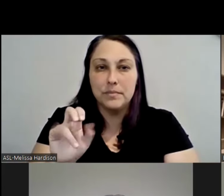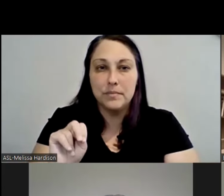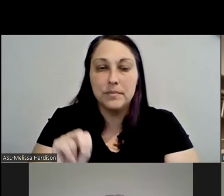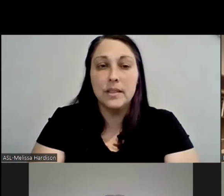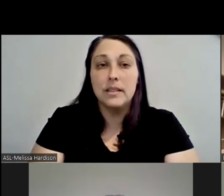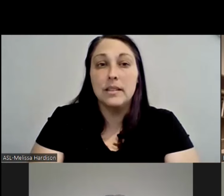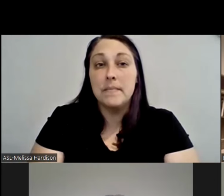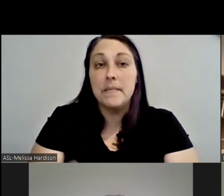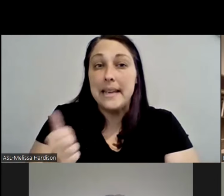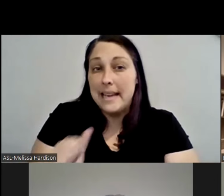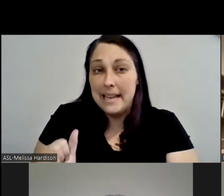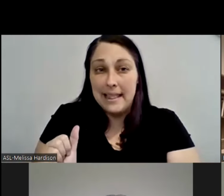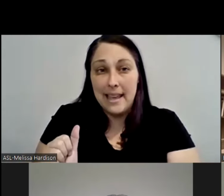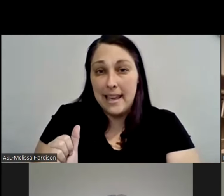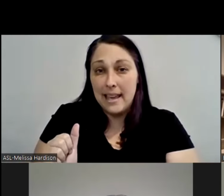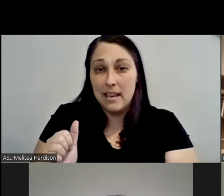We will shift to a wonderful panel focusing on state partnerships.